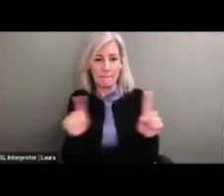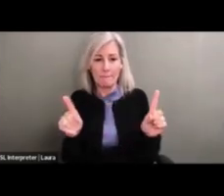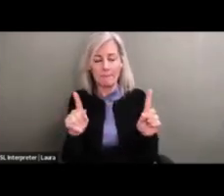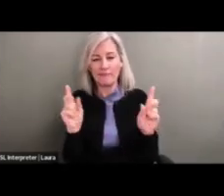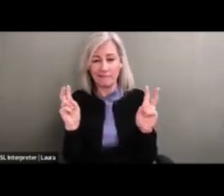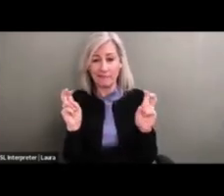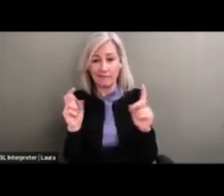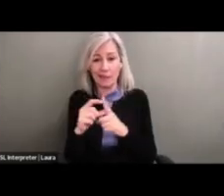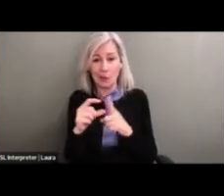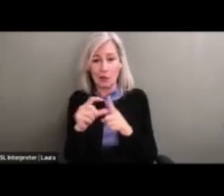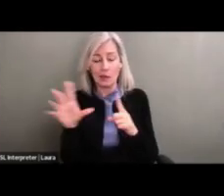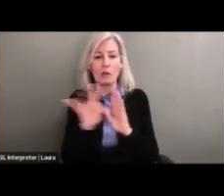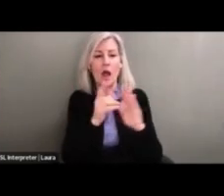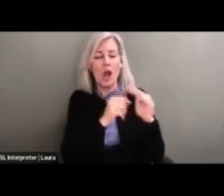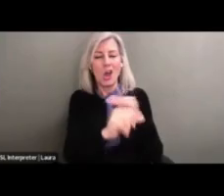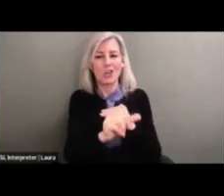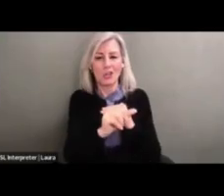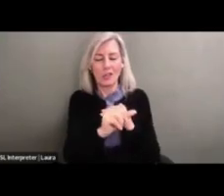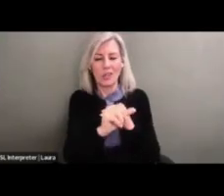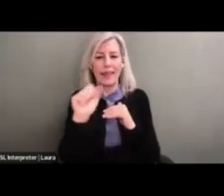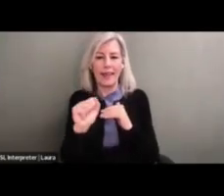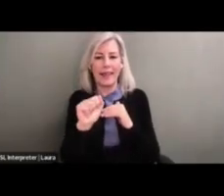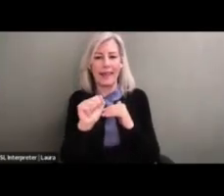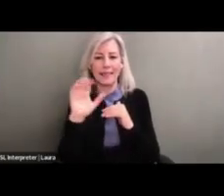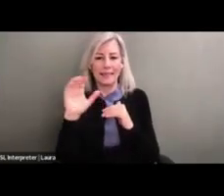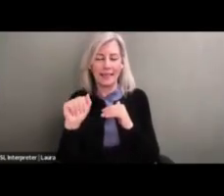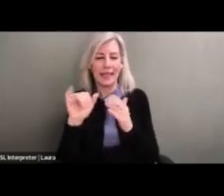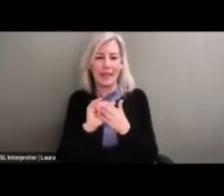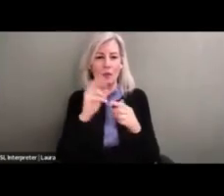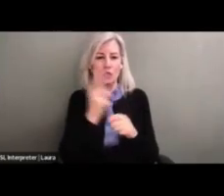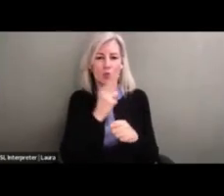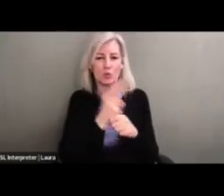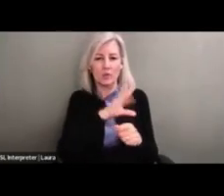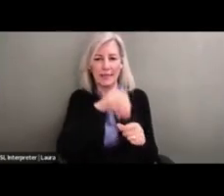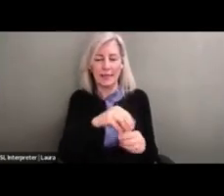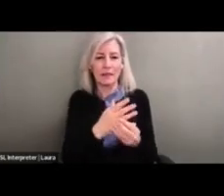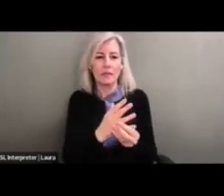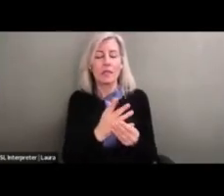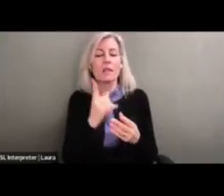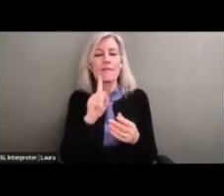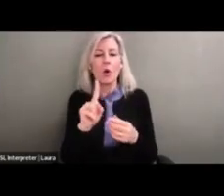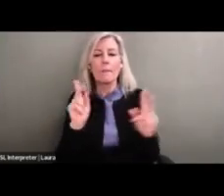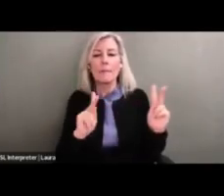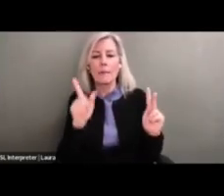while this is not a word that any of us would have otherwise chosen, it relates to a category